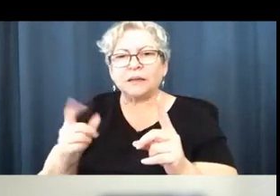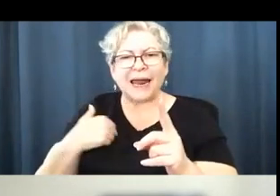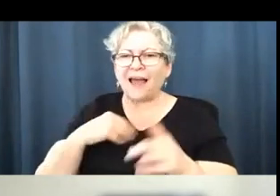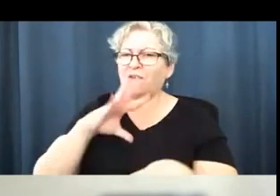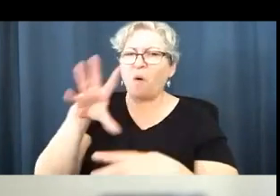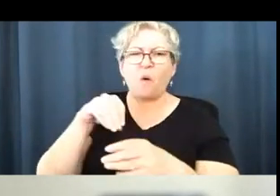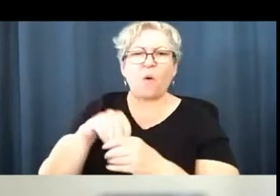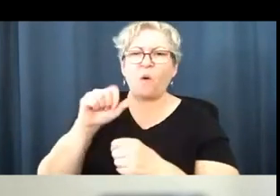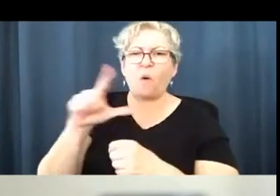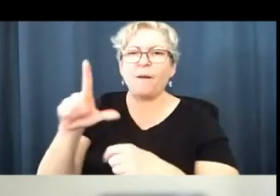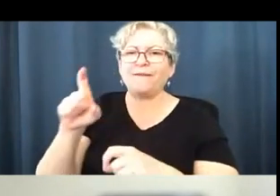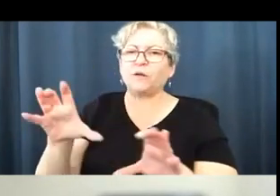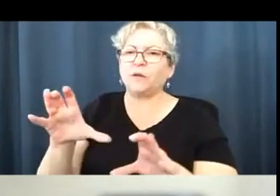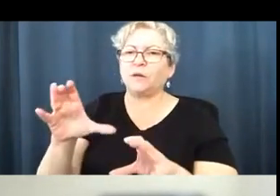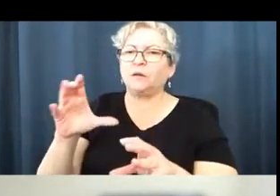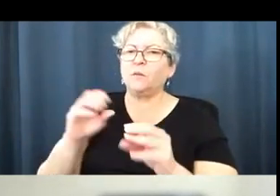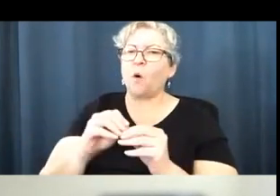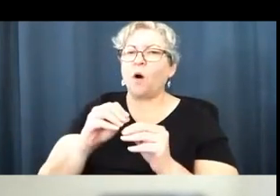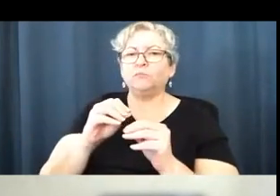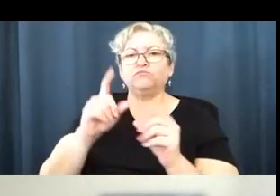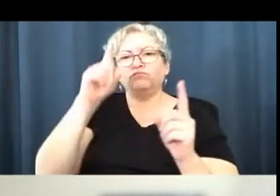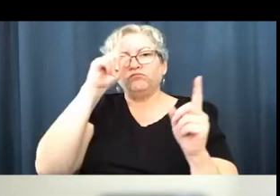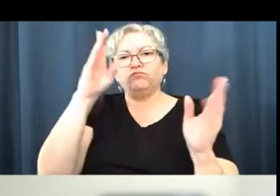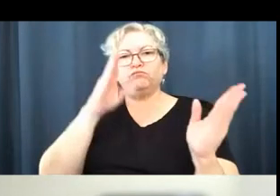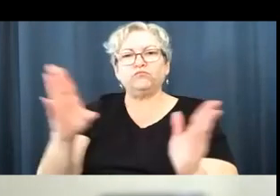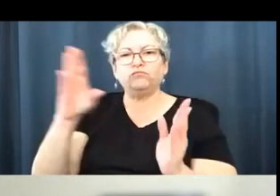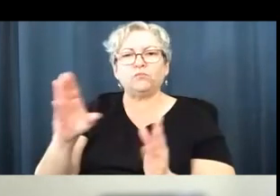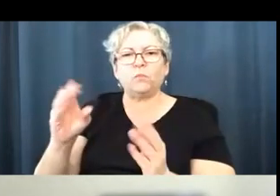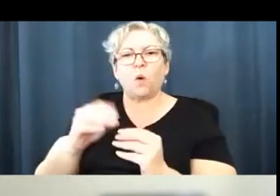but it has to be done thoughtfully, thanks Matthew.